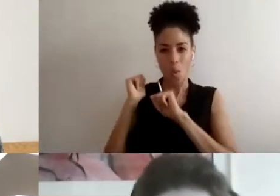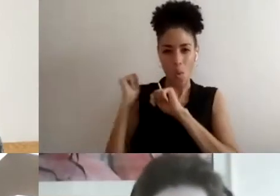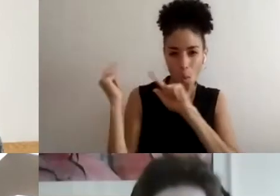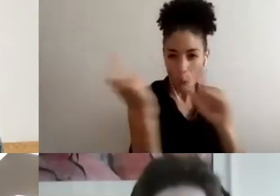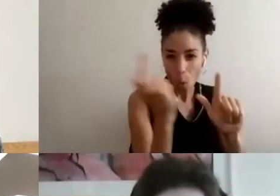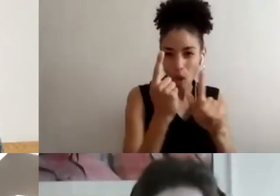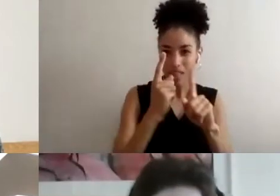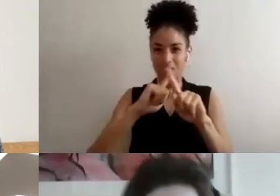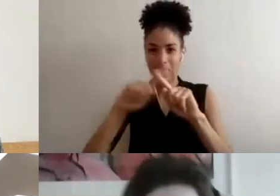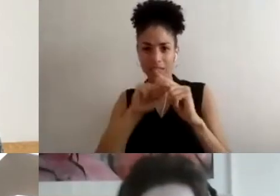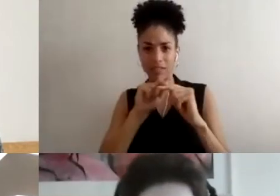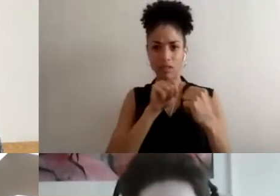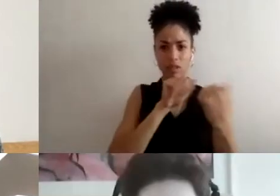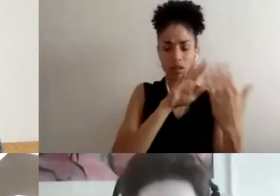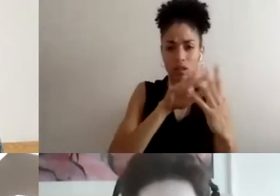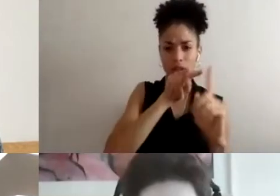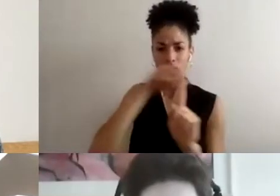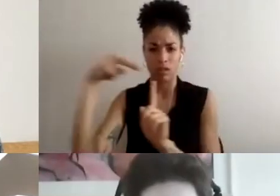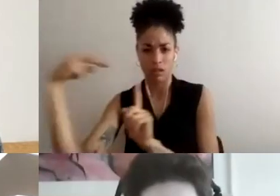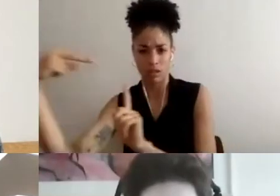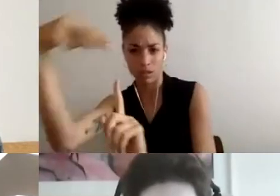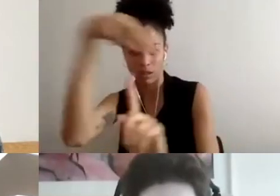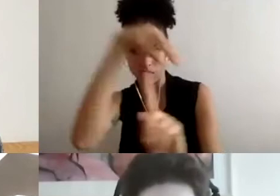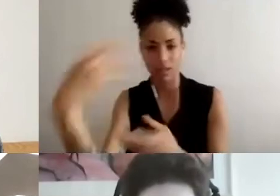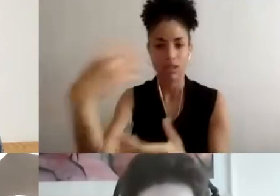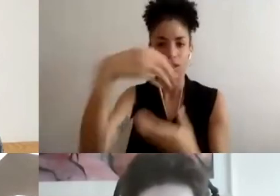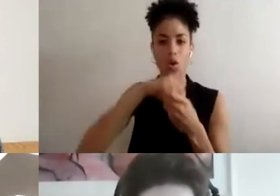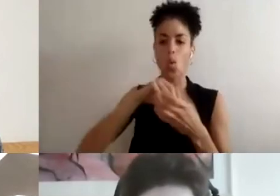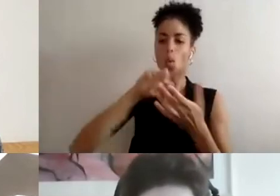of what it means to be human and to be marginalized